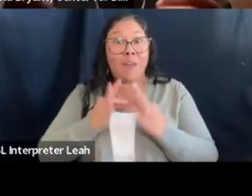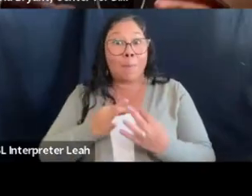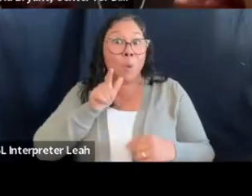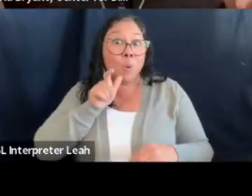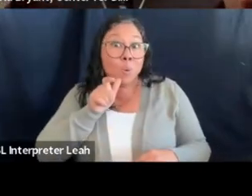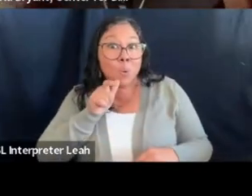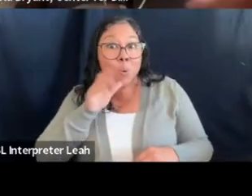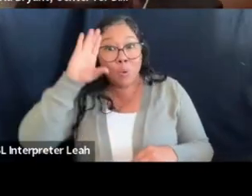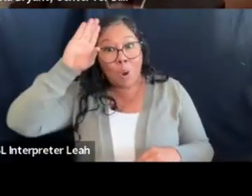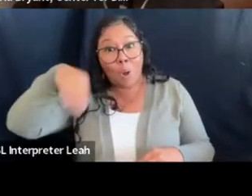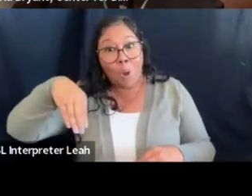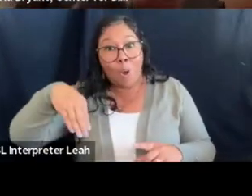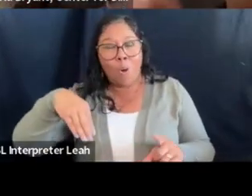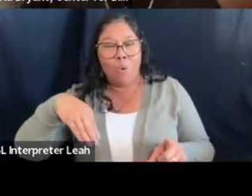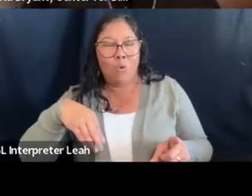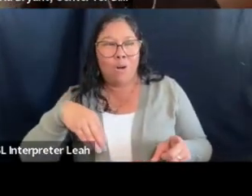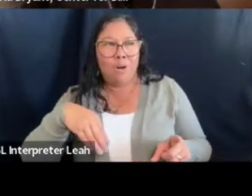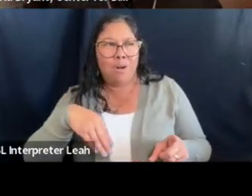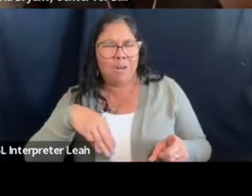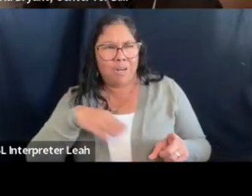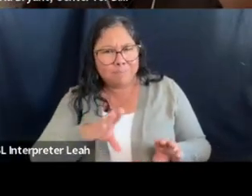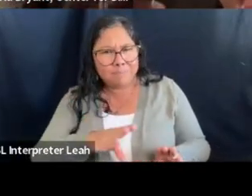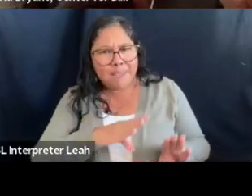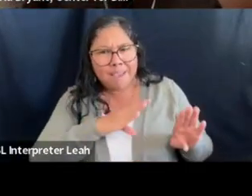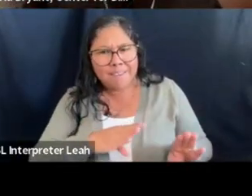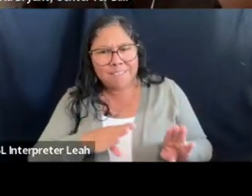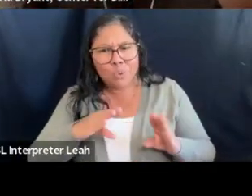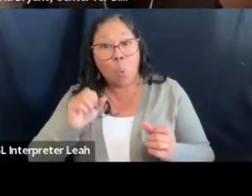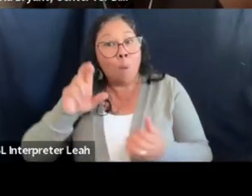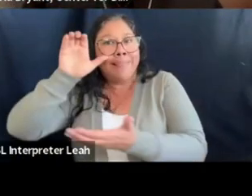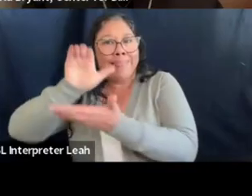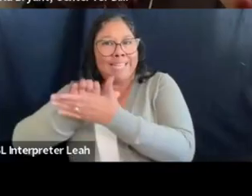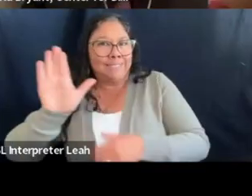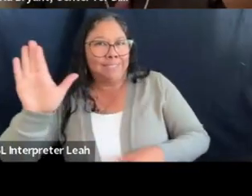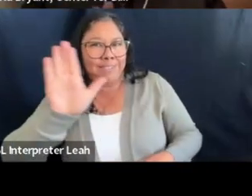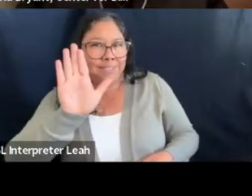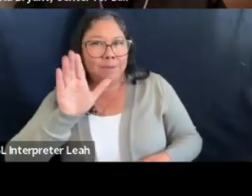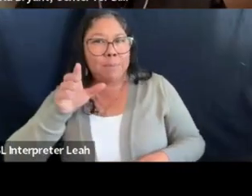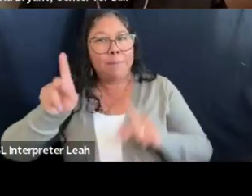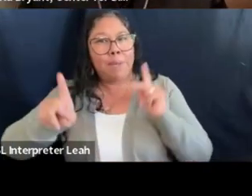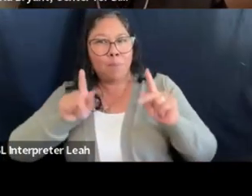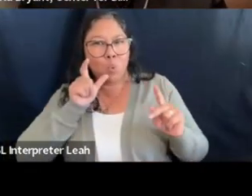so it reinforced the behaviors or the beliefs of the people who felt this was the pathway.